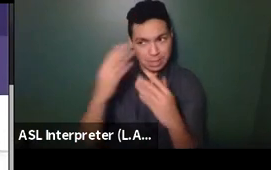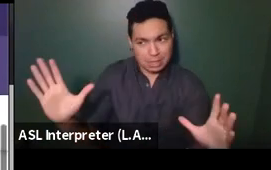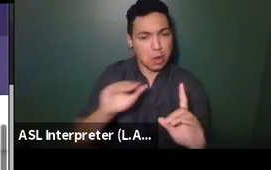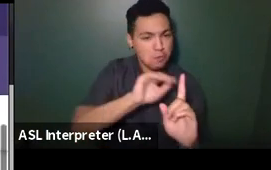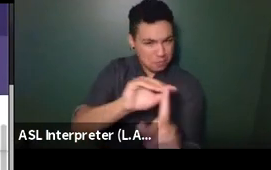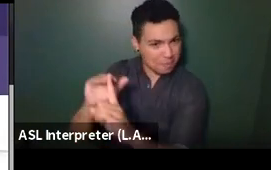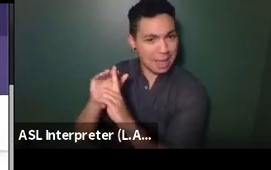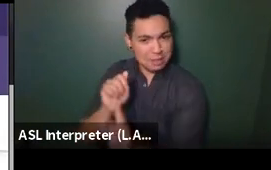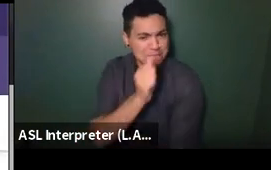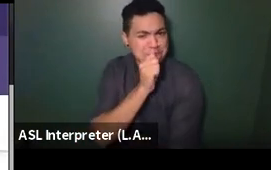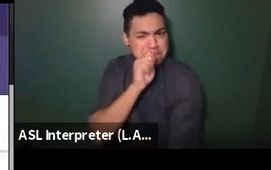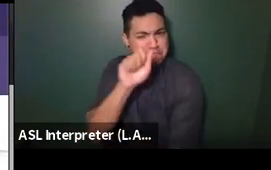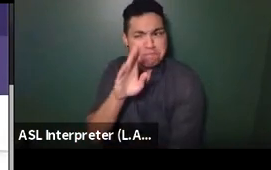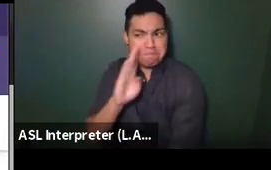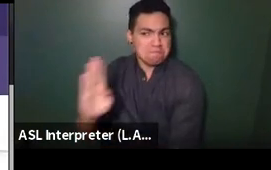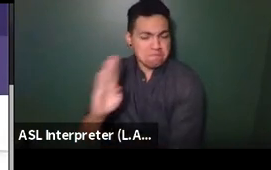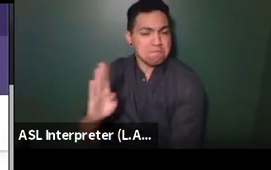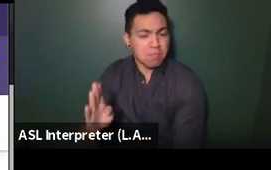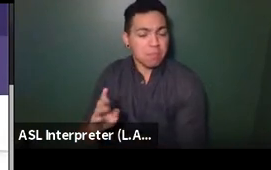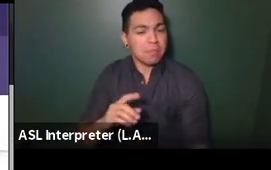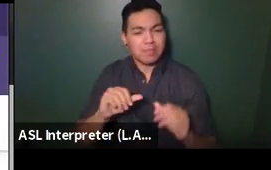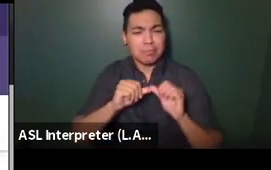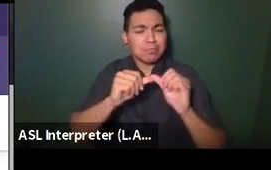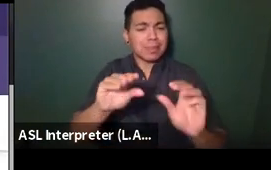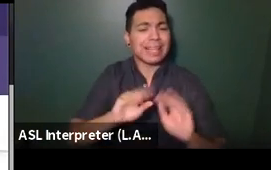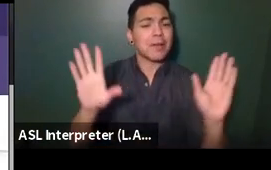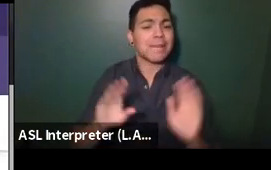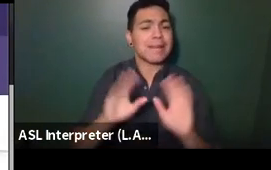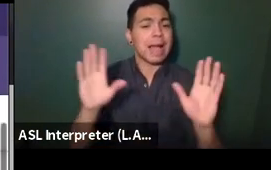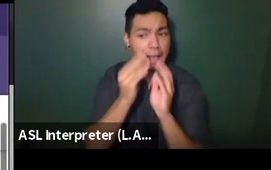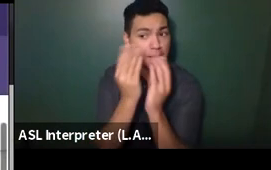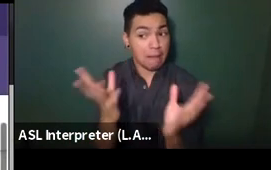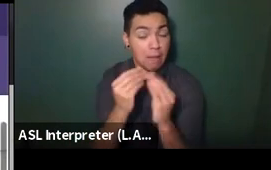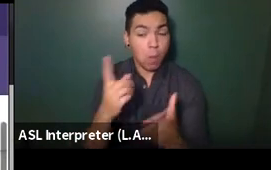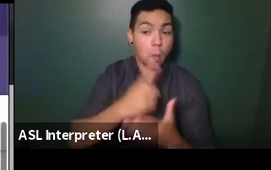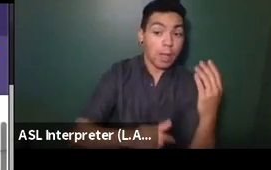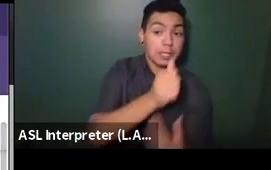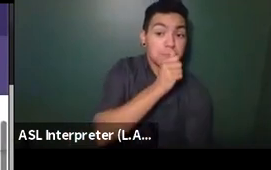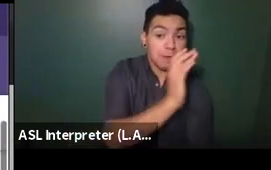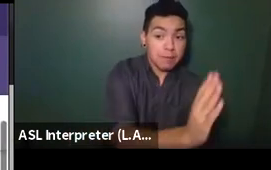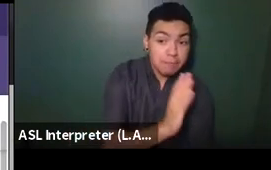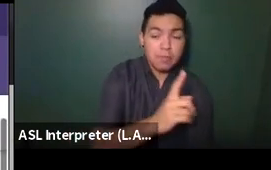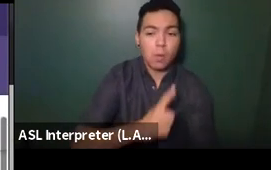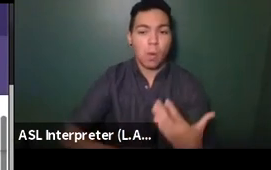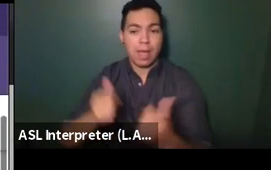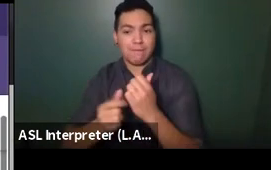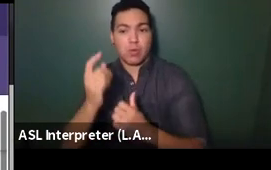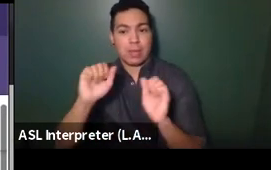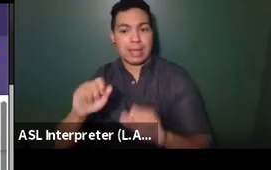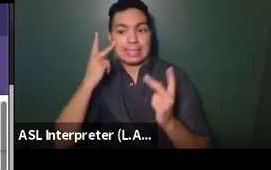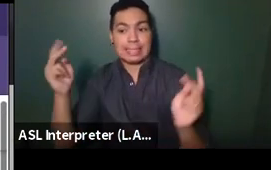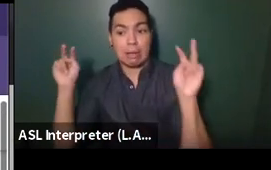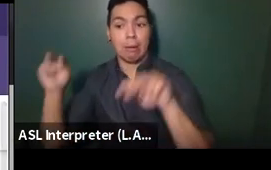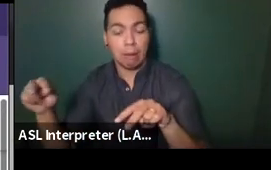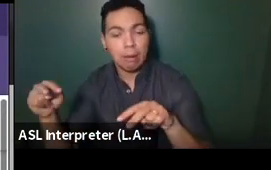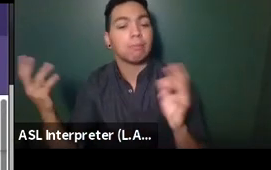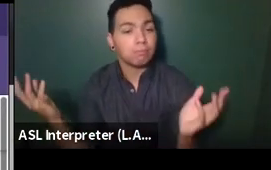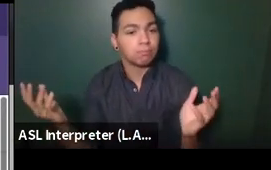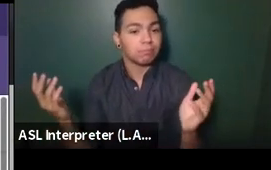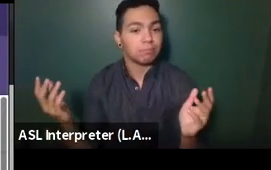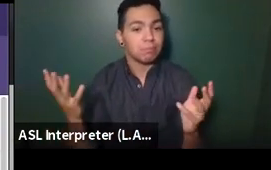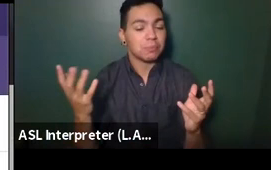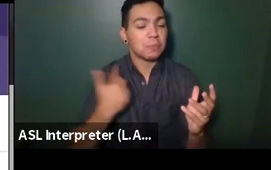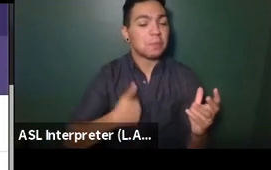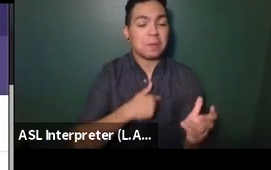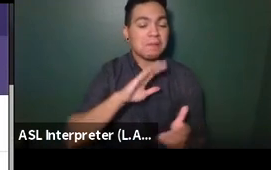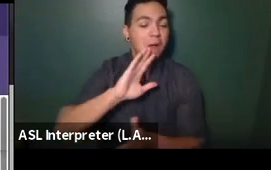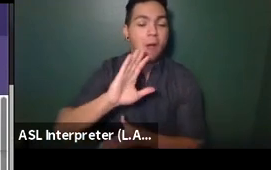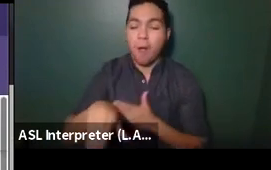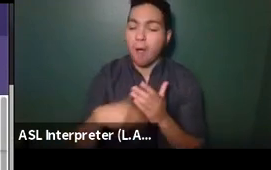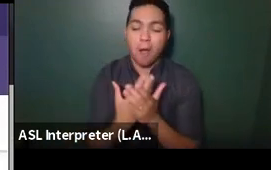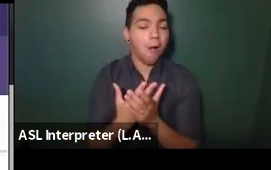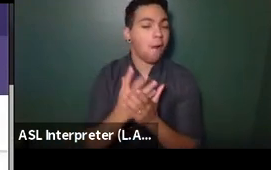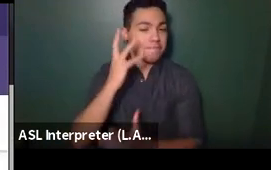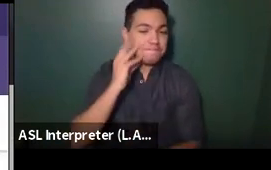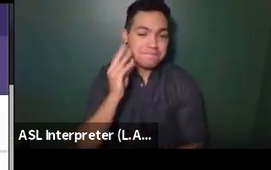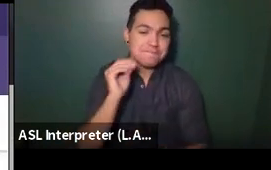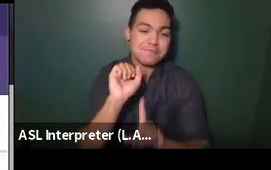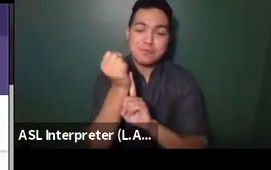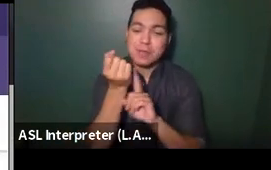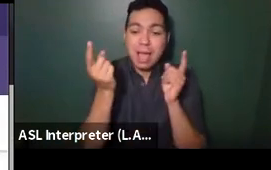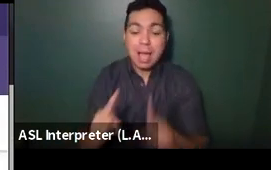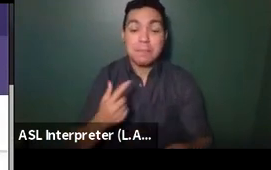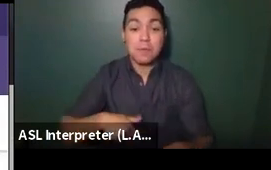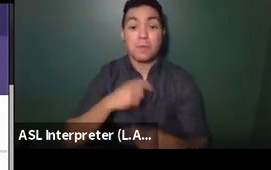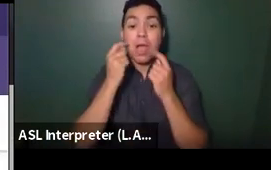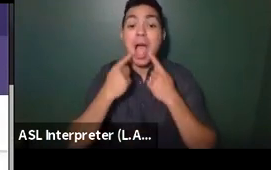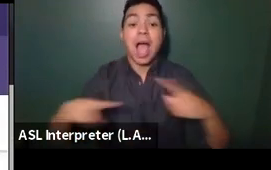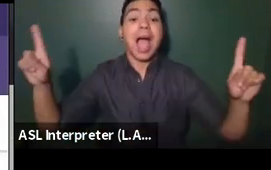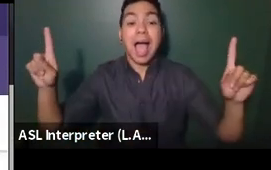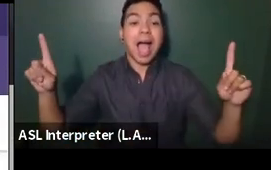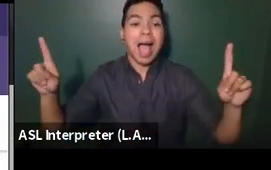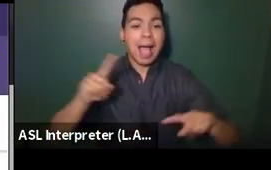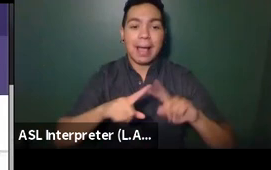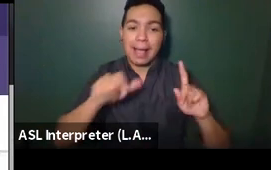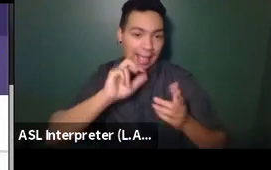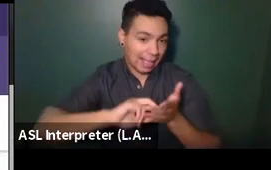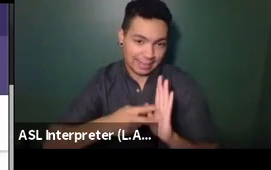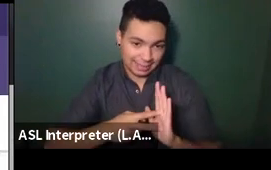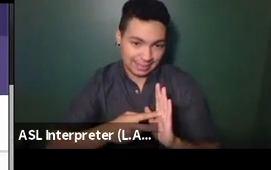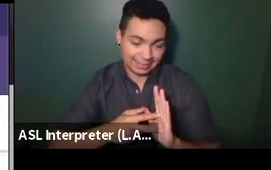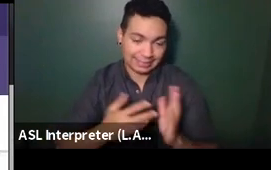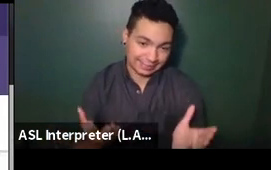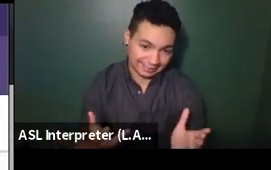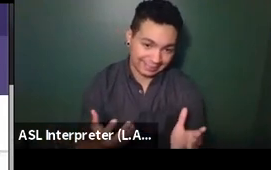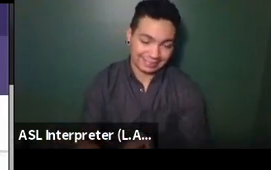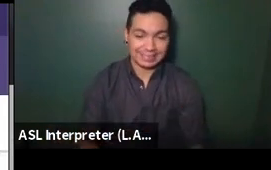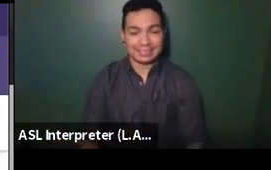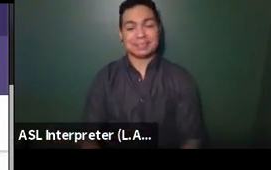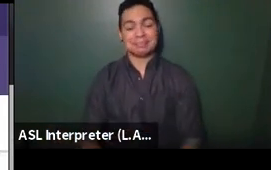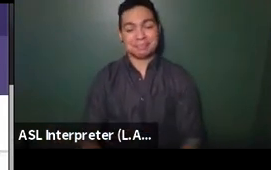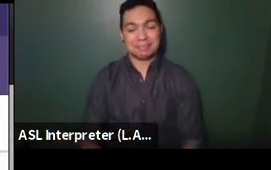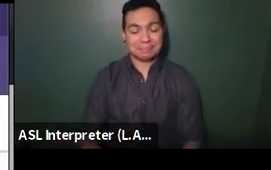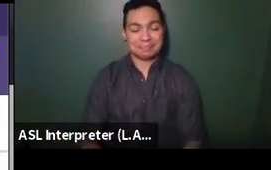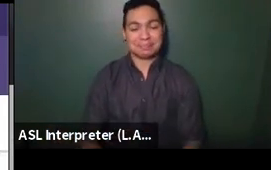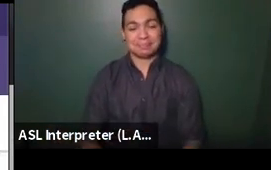Katherine Livick - ESD 112: I think that's definitely something to continue clarifying the whole time use these tools. What's private conversation and what can the whole class see. Because we have all been in situations where maybe we broadcast something a little wider than we wanted to. So it's good to know.